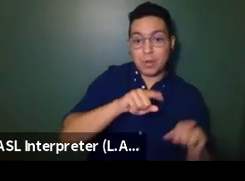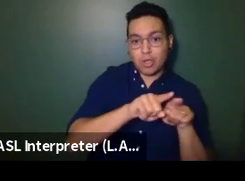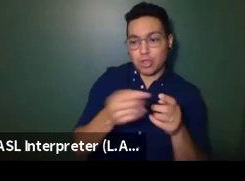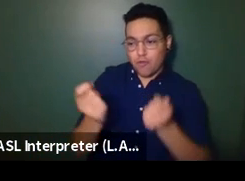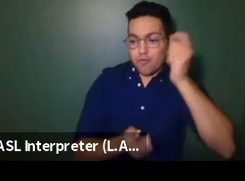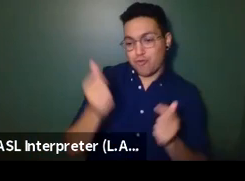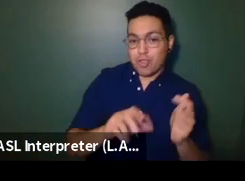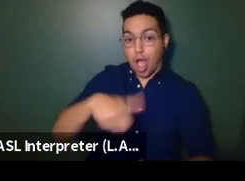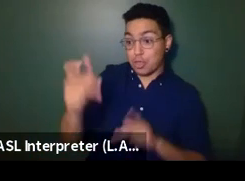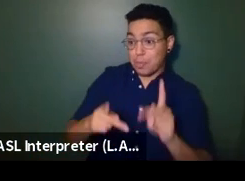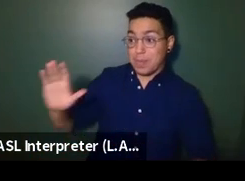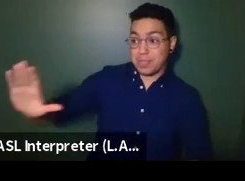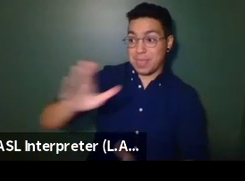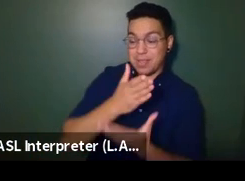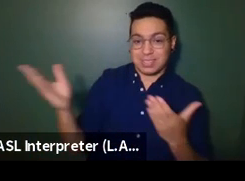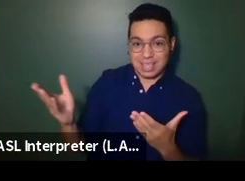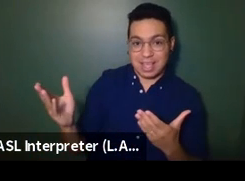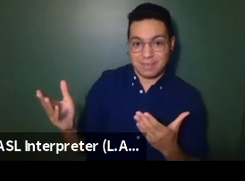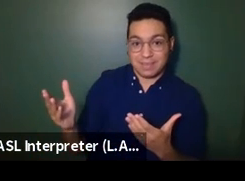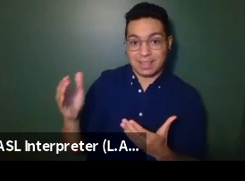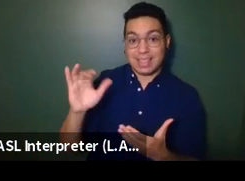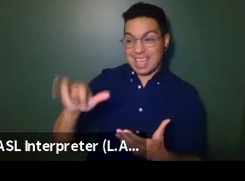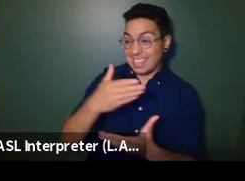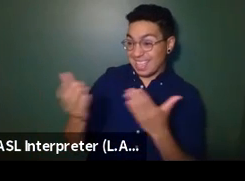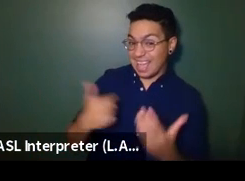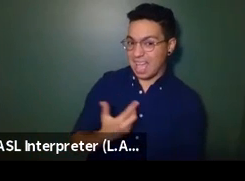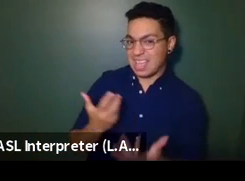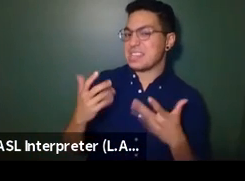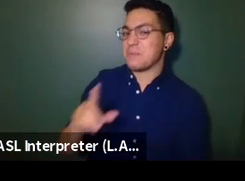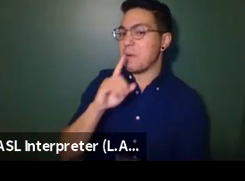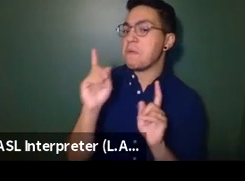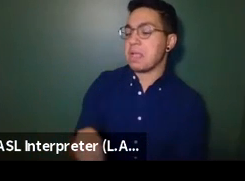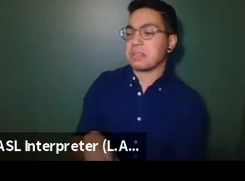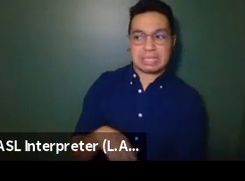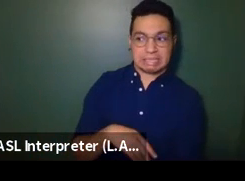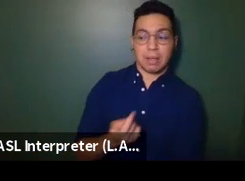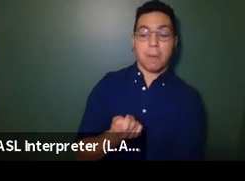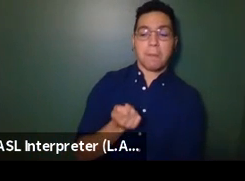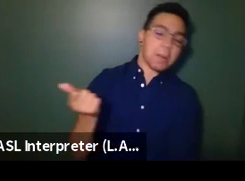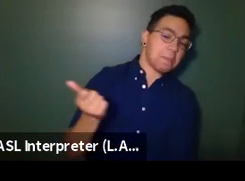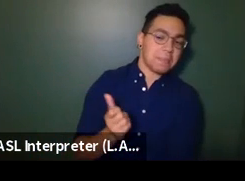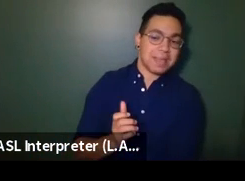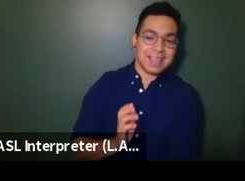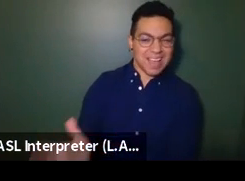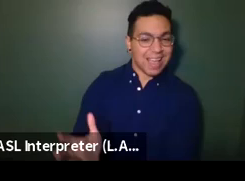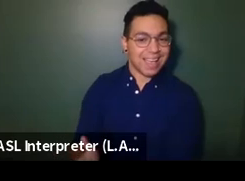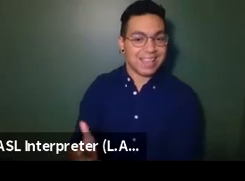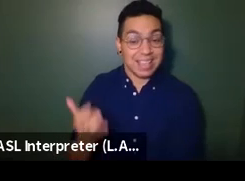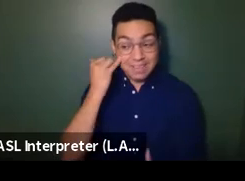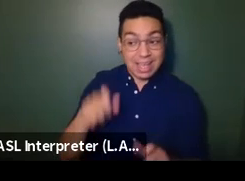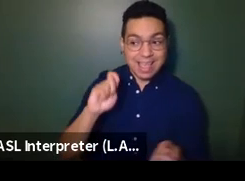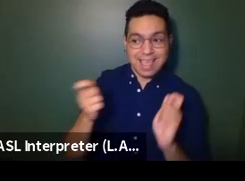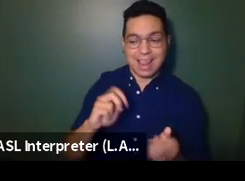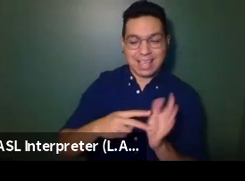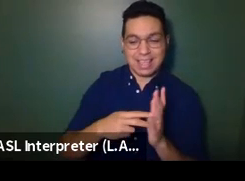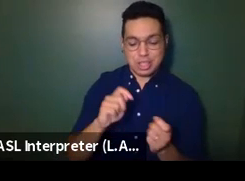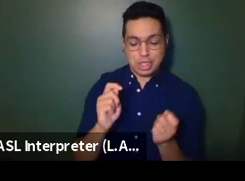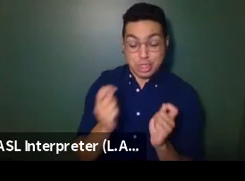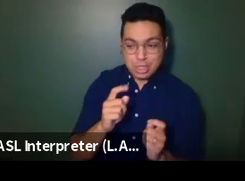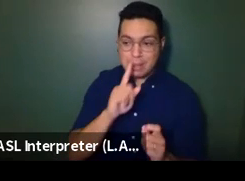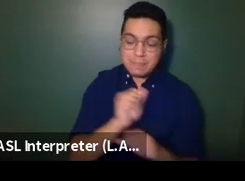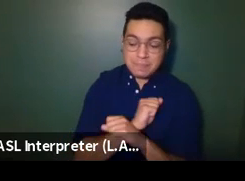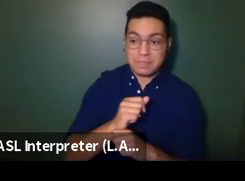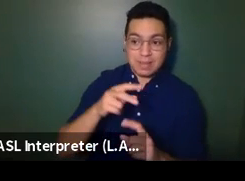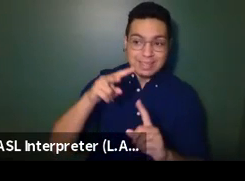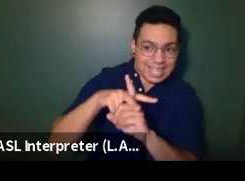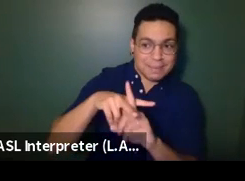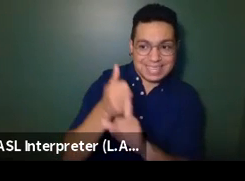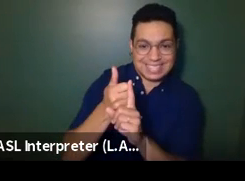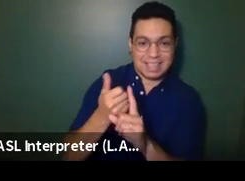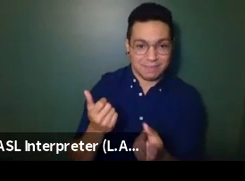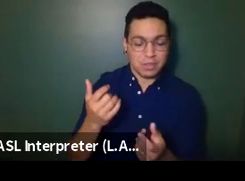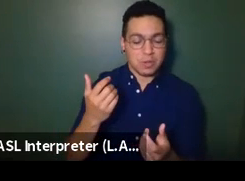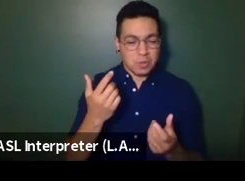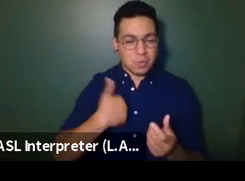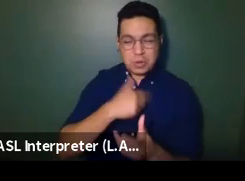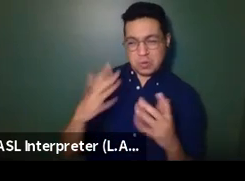Jeff Crawford: Like that question, I really didn't want to answer, I could just delete it if I had editing access. So I really appreciate your point there. We probably don't want students to all edit the same file.